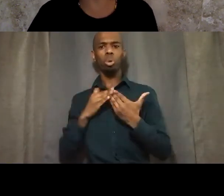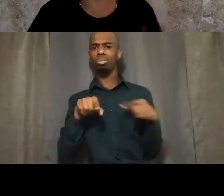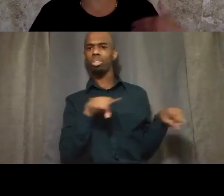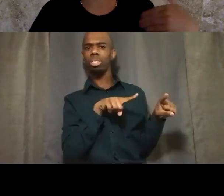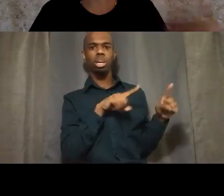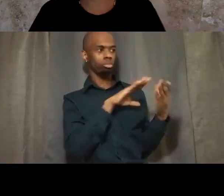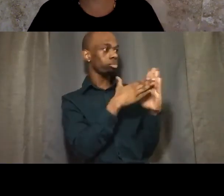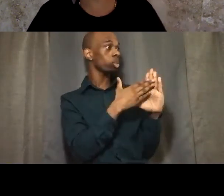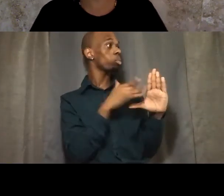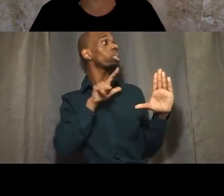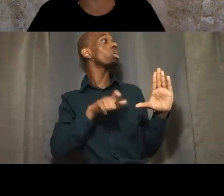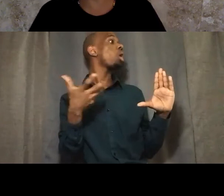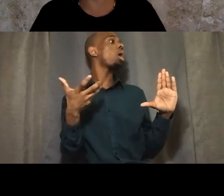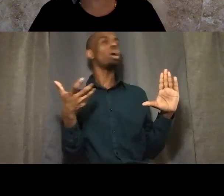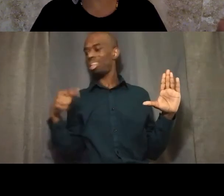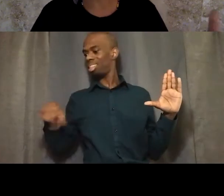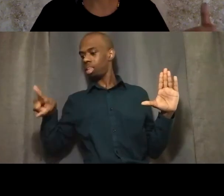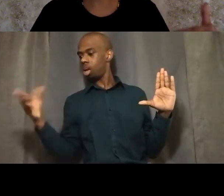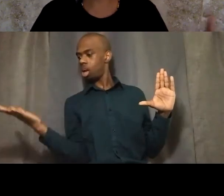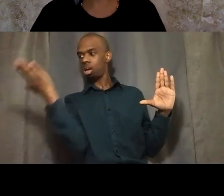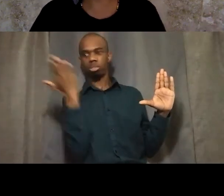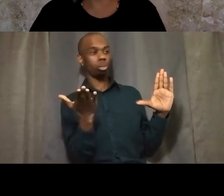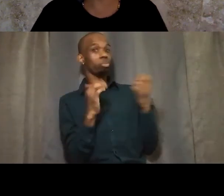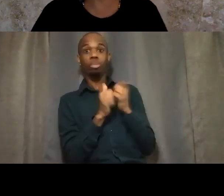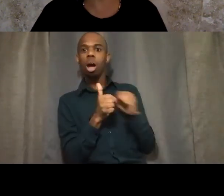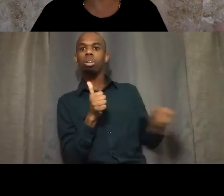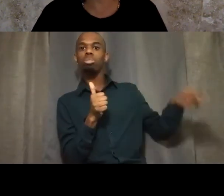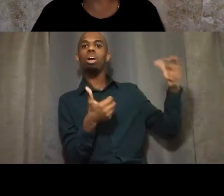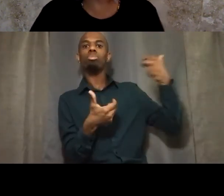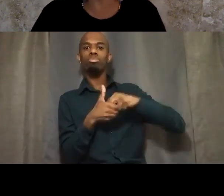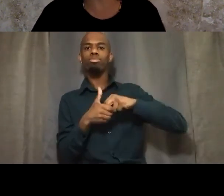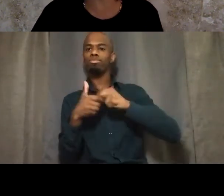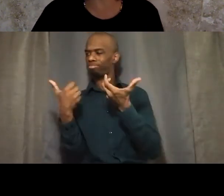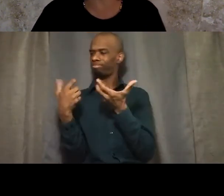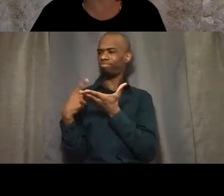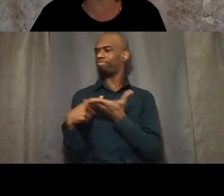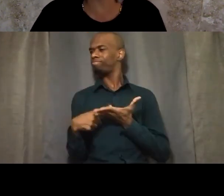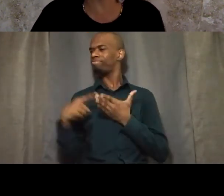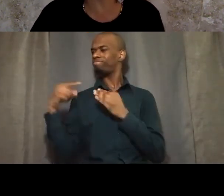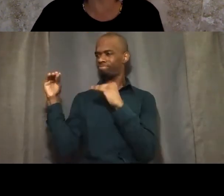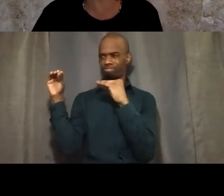as a group that wasn't just concerned with their political interests, with their vision of the world.